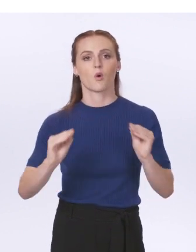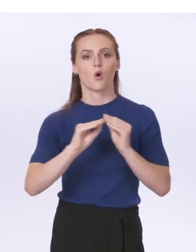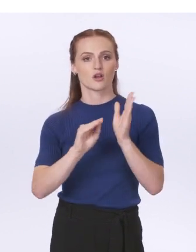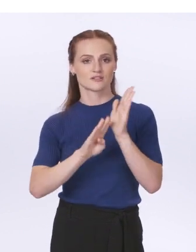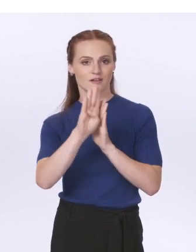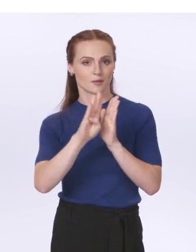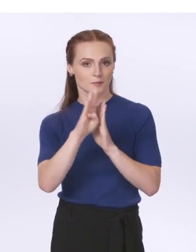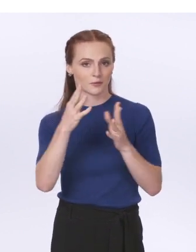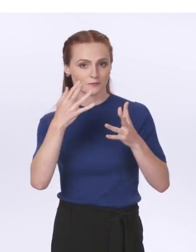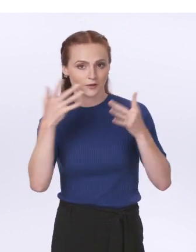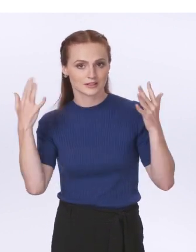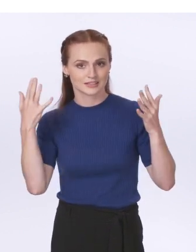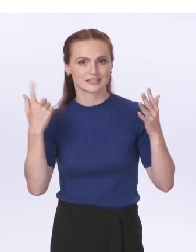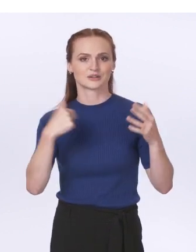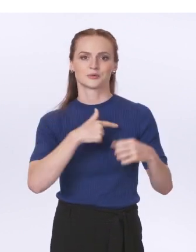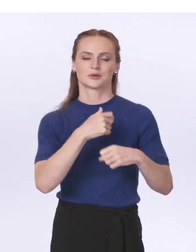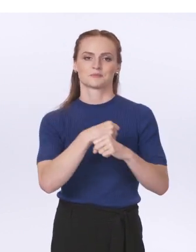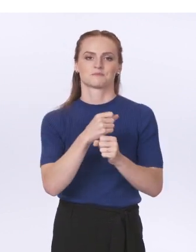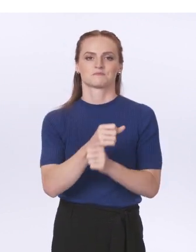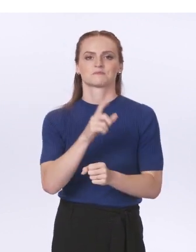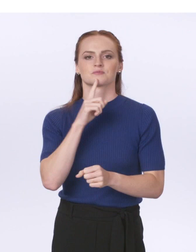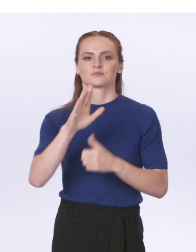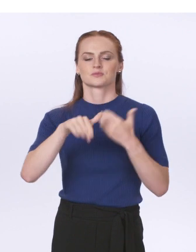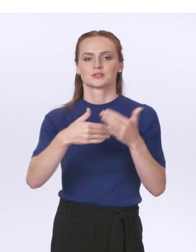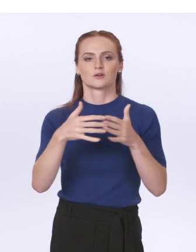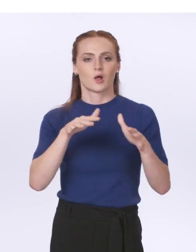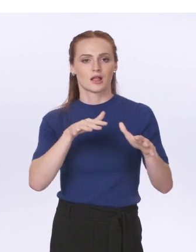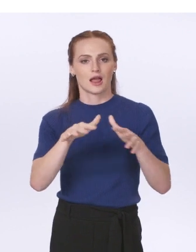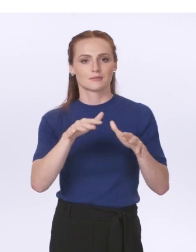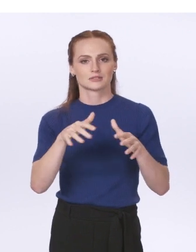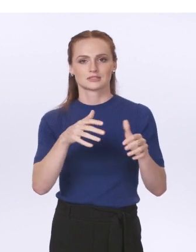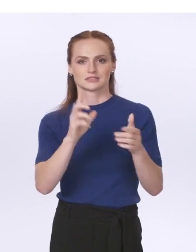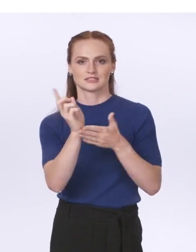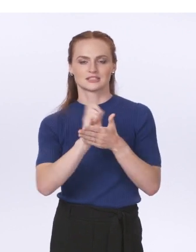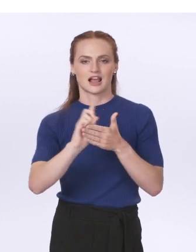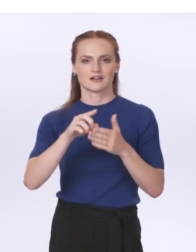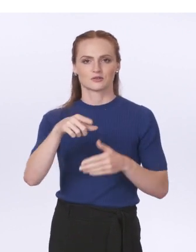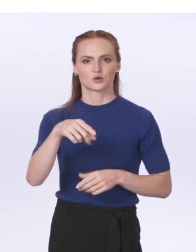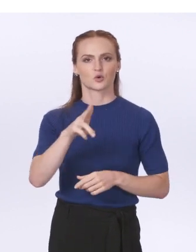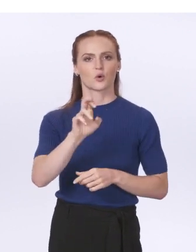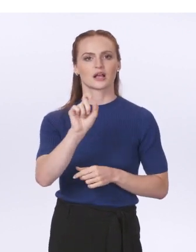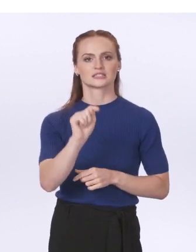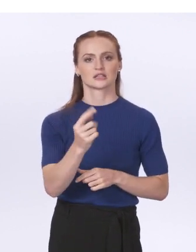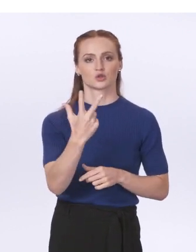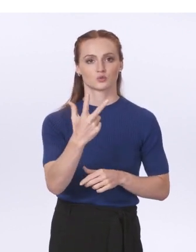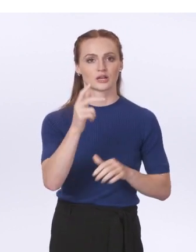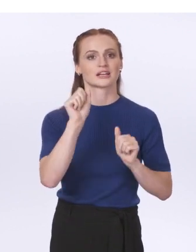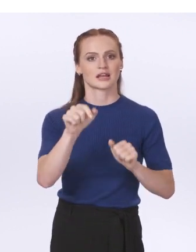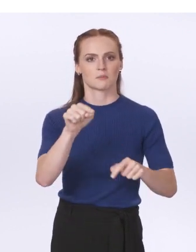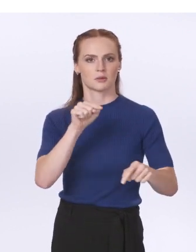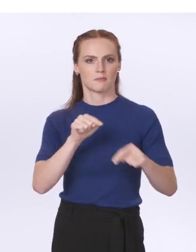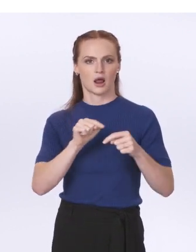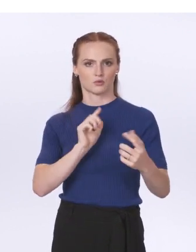we ensure that all haptics designed for Quest 3 will be backwards compatible across Meta Quest devices.